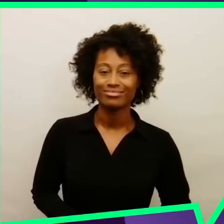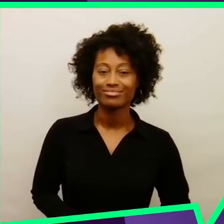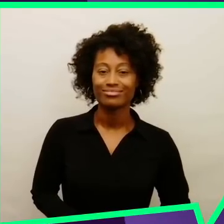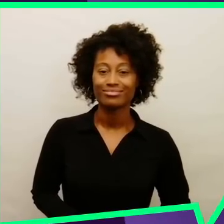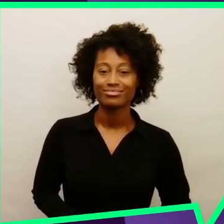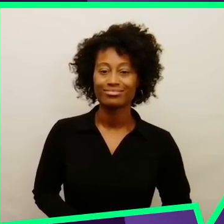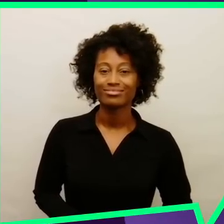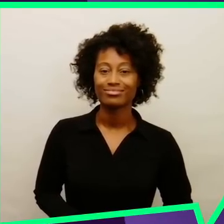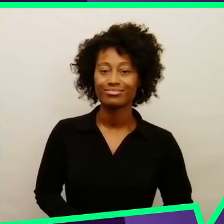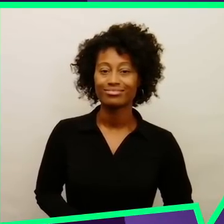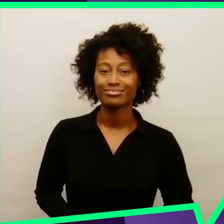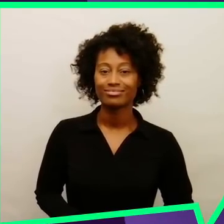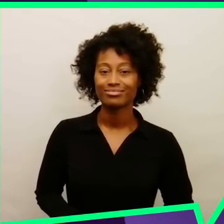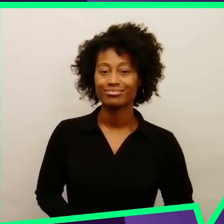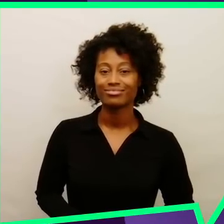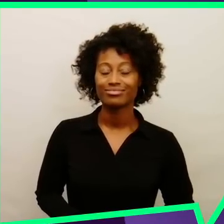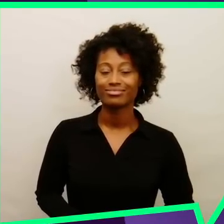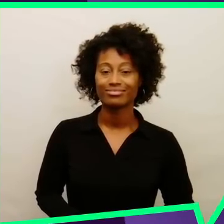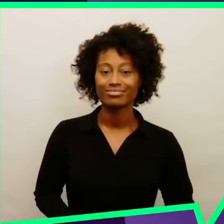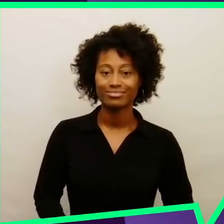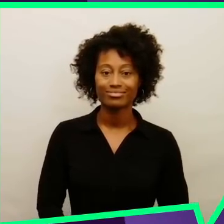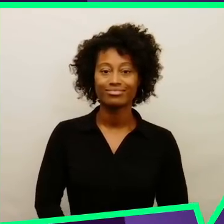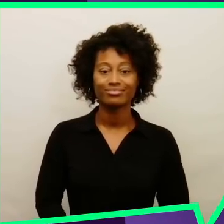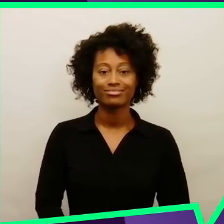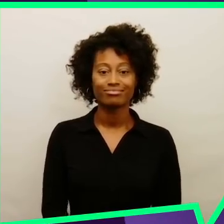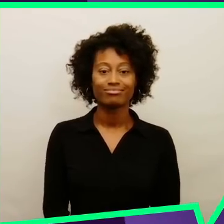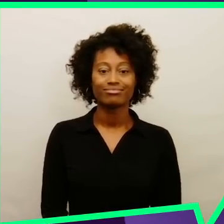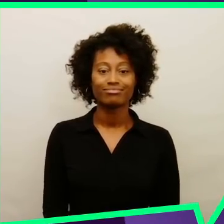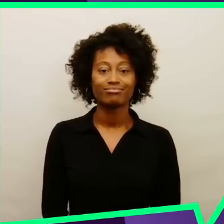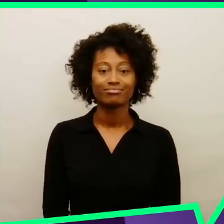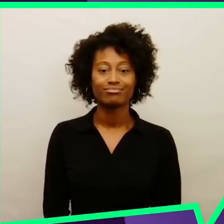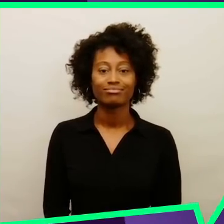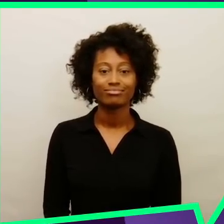And now, everyone else is speechless.